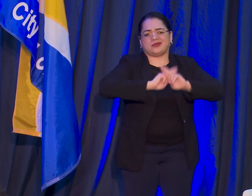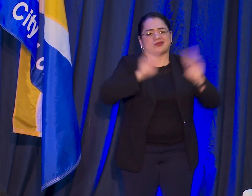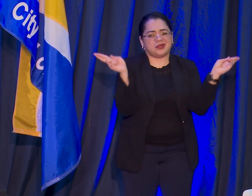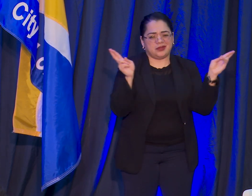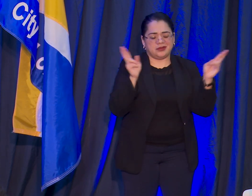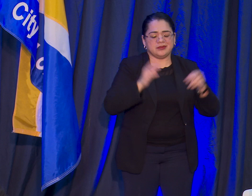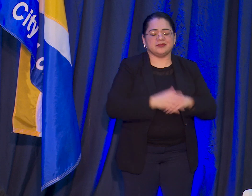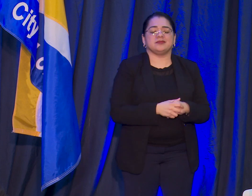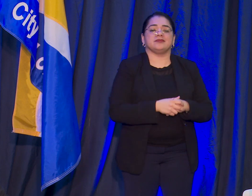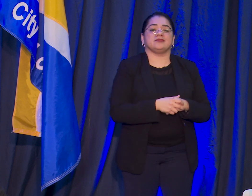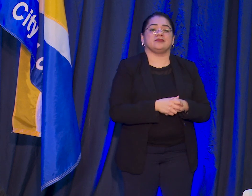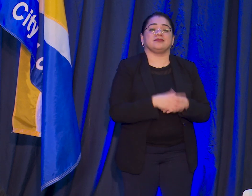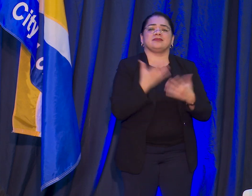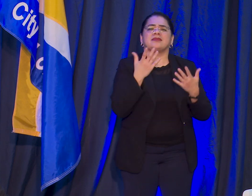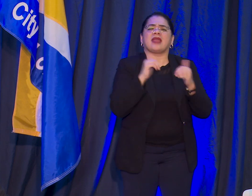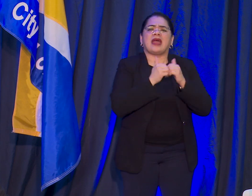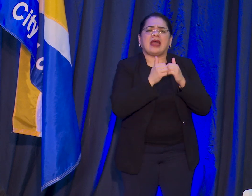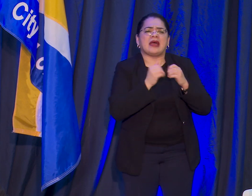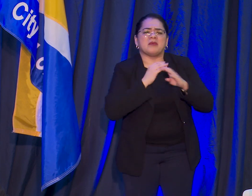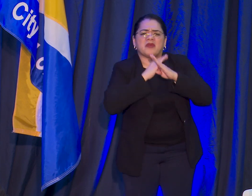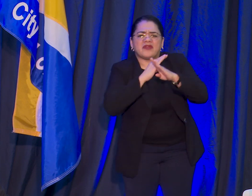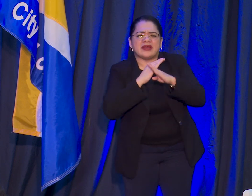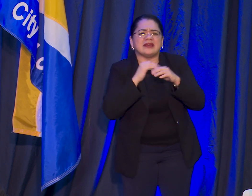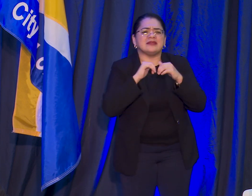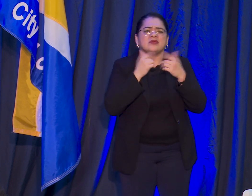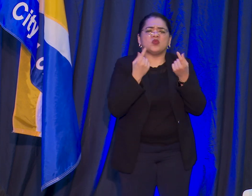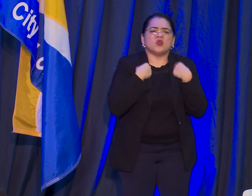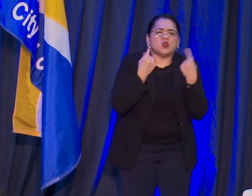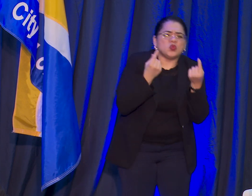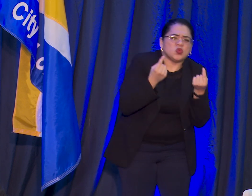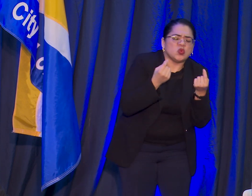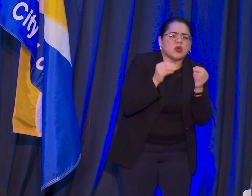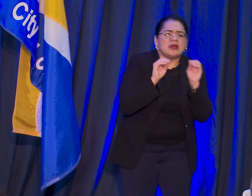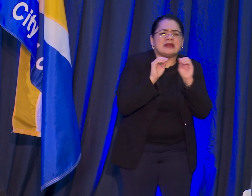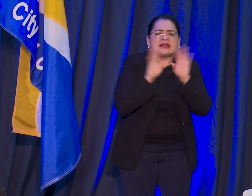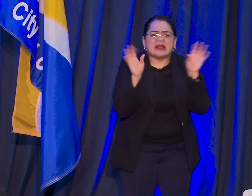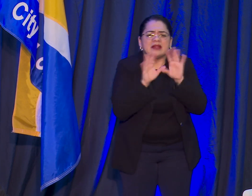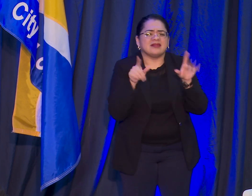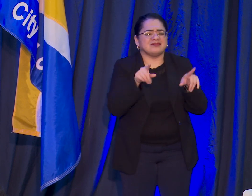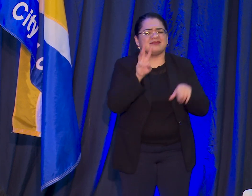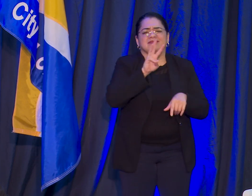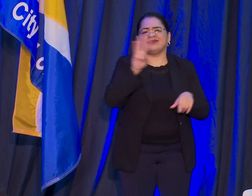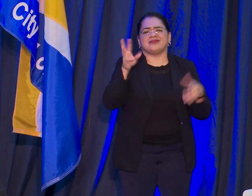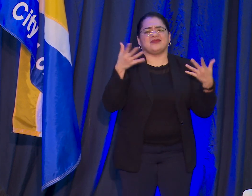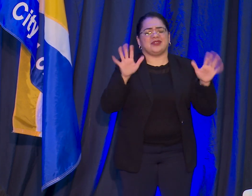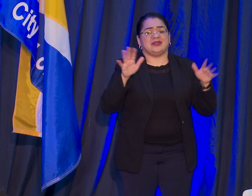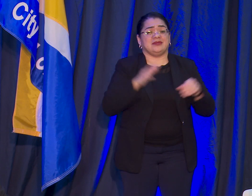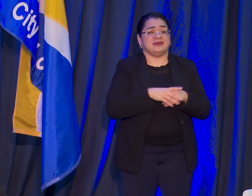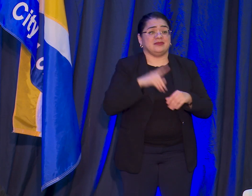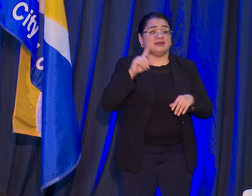información de prevención Yass Yass acerca de la orden cadence en su casa